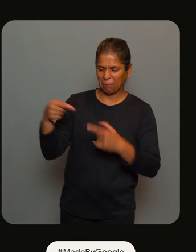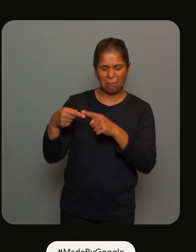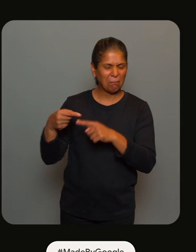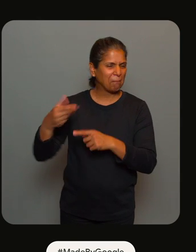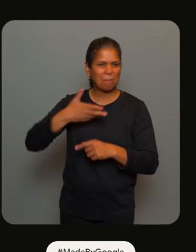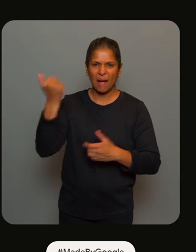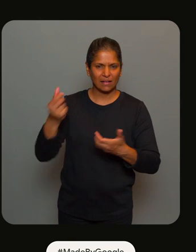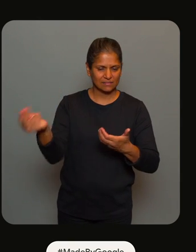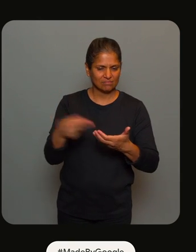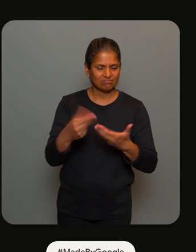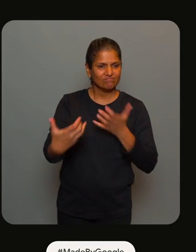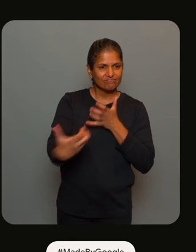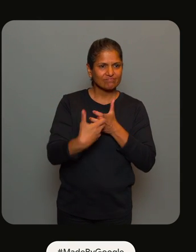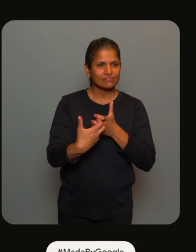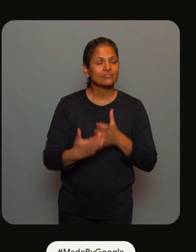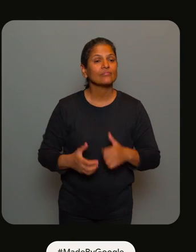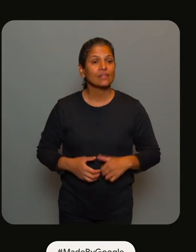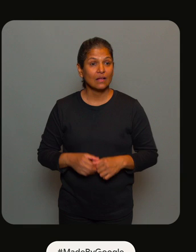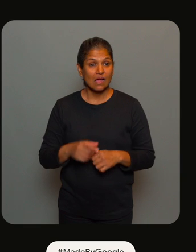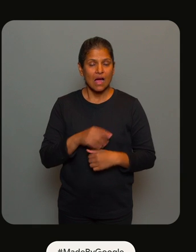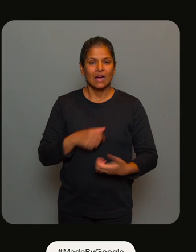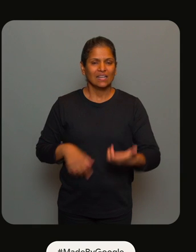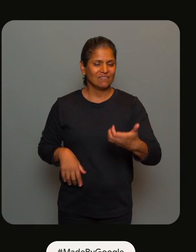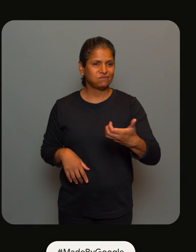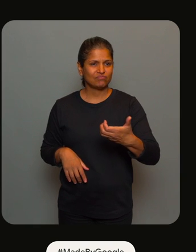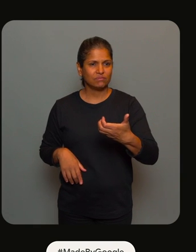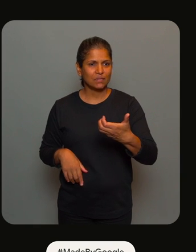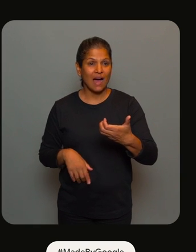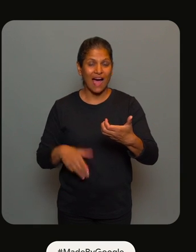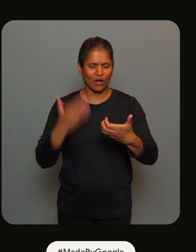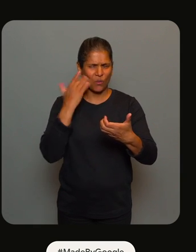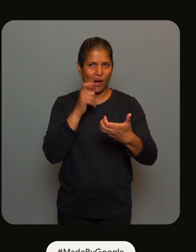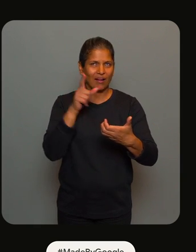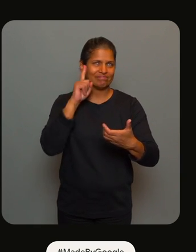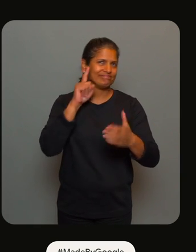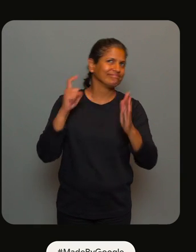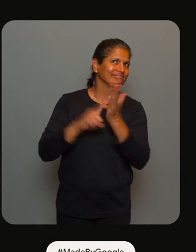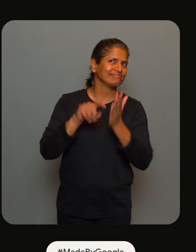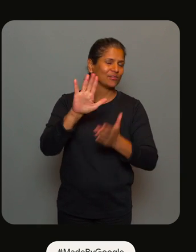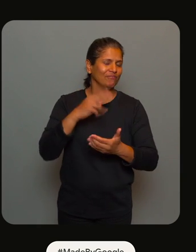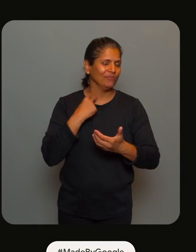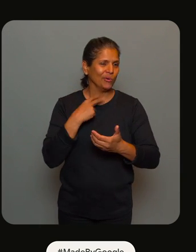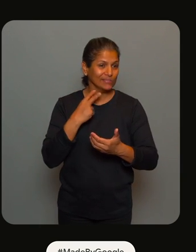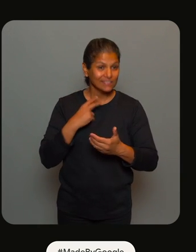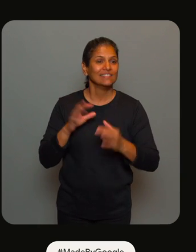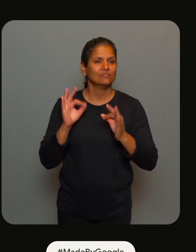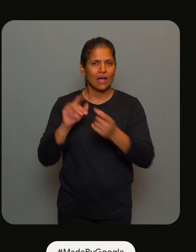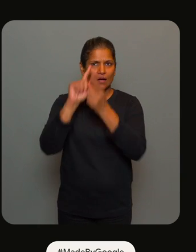When your phone understands your voice, it opens up so many more possibilities, translating conversations with Live